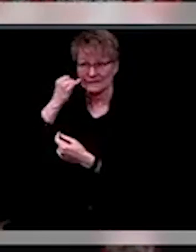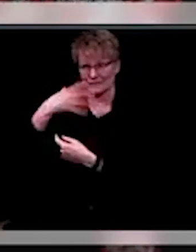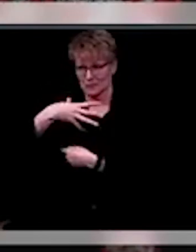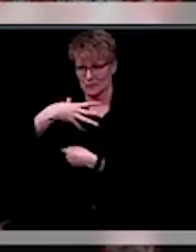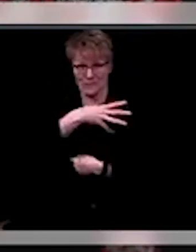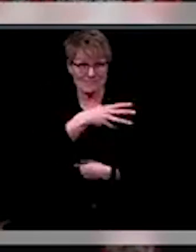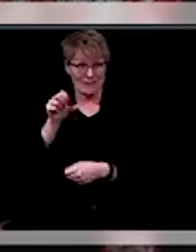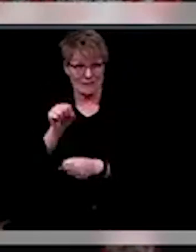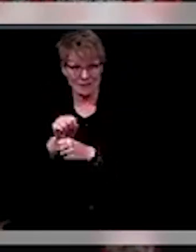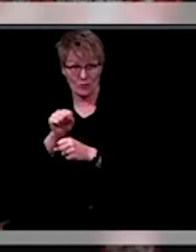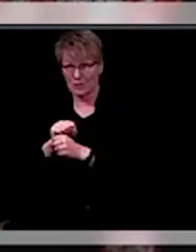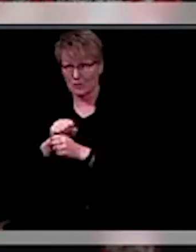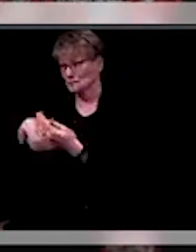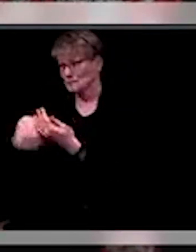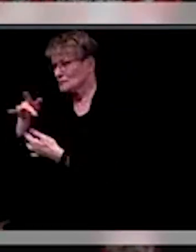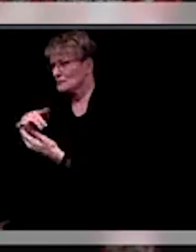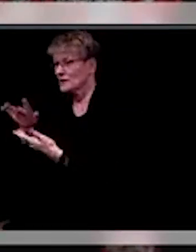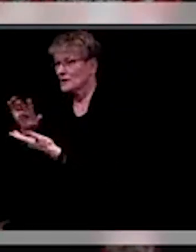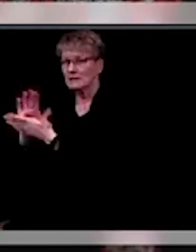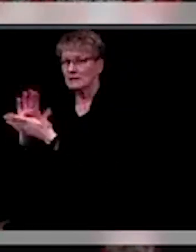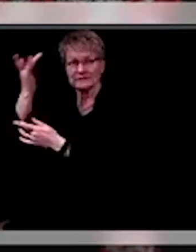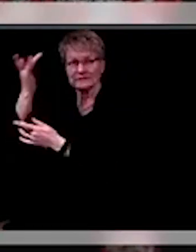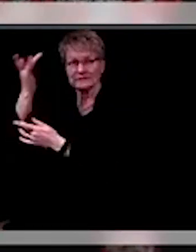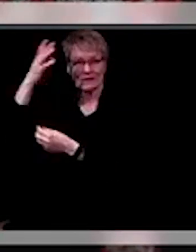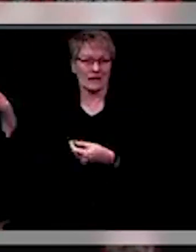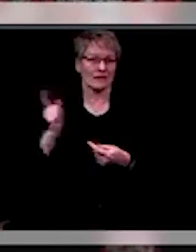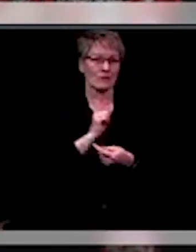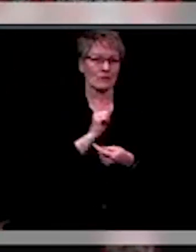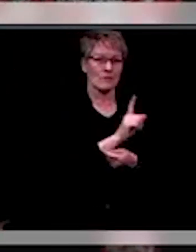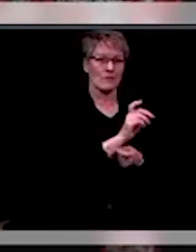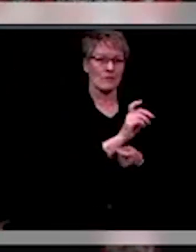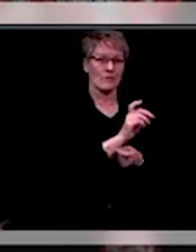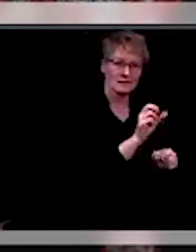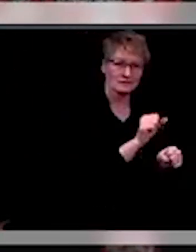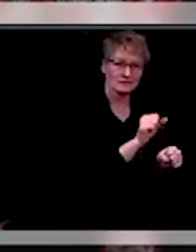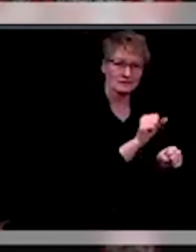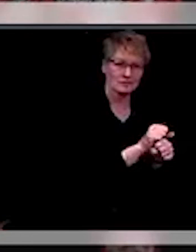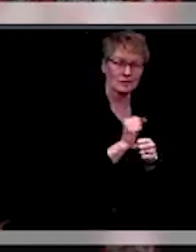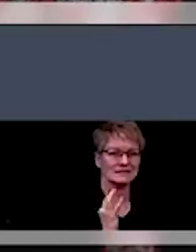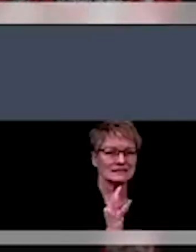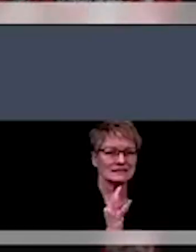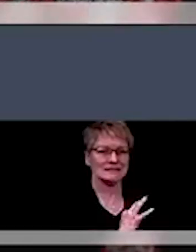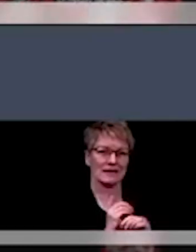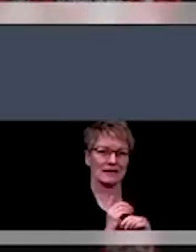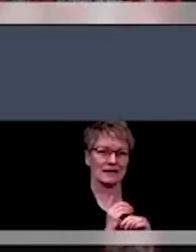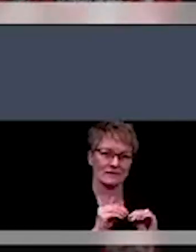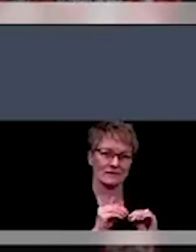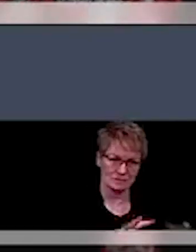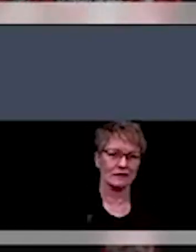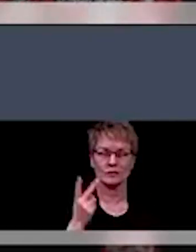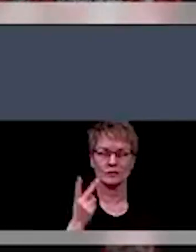have the infection introduced into them is from the staff. We see that over and over again. So